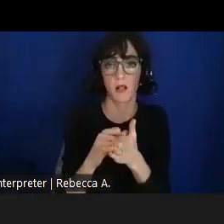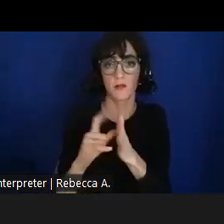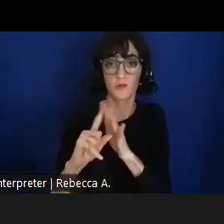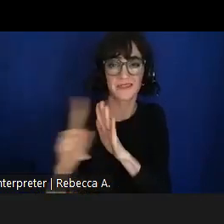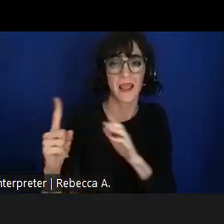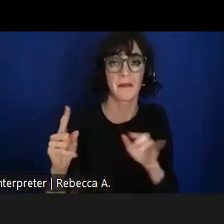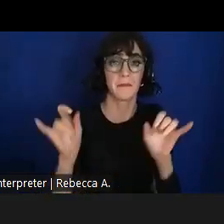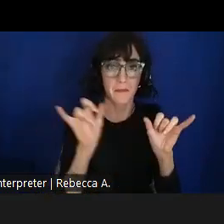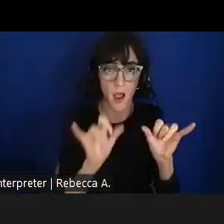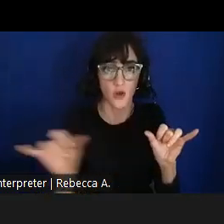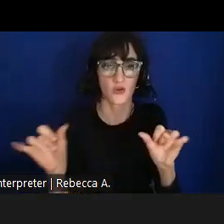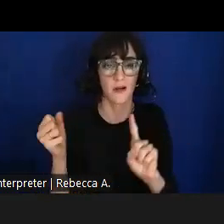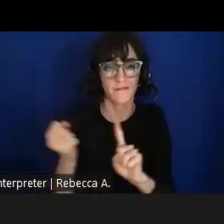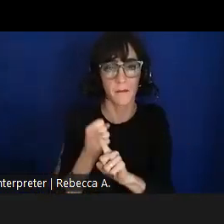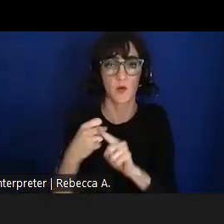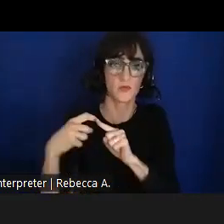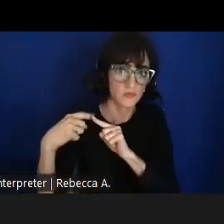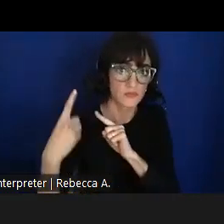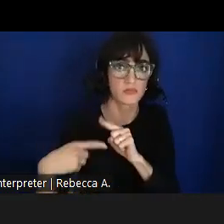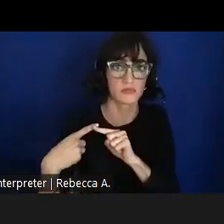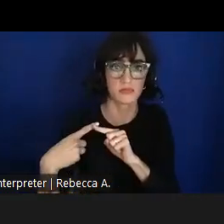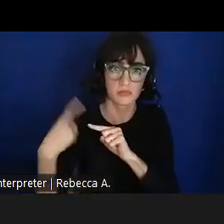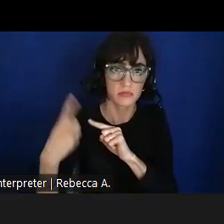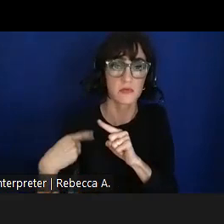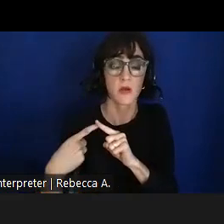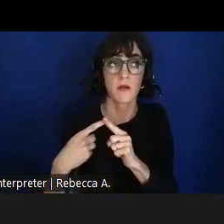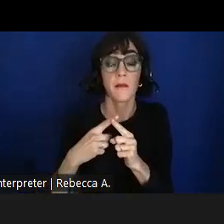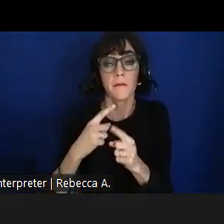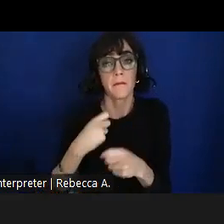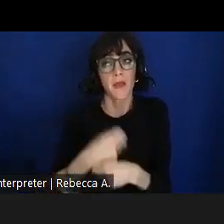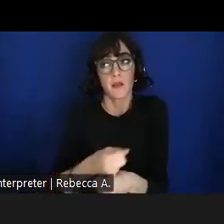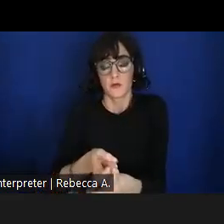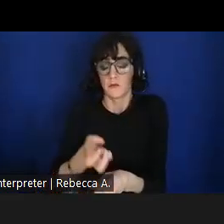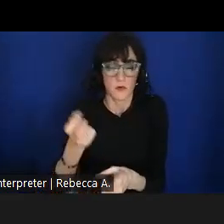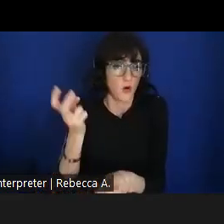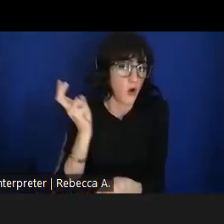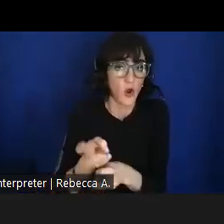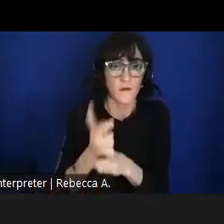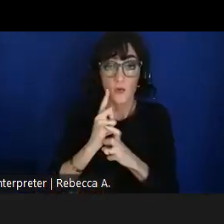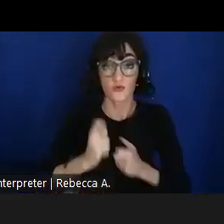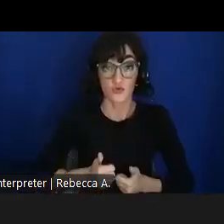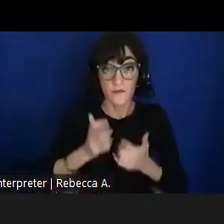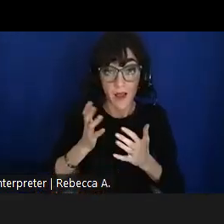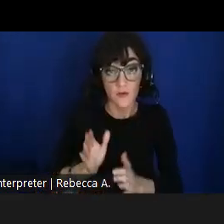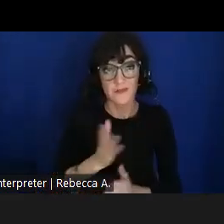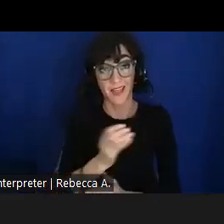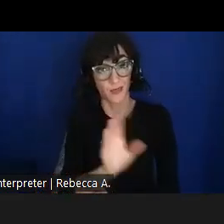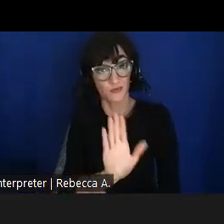it so difficult for survivors and their children to establish safety and well-being and something